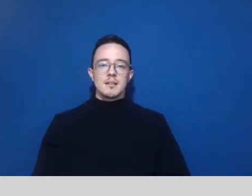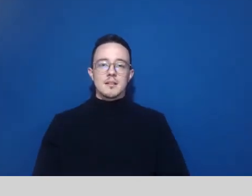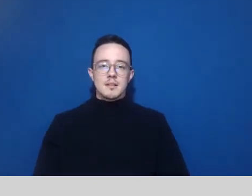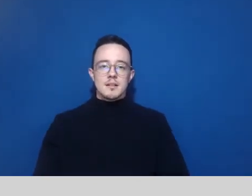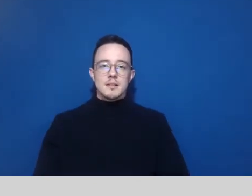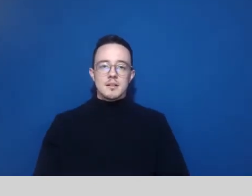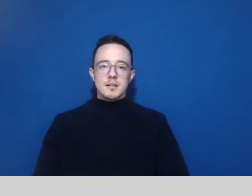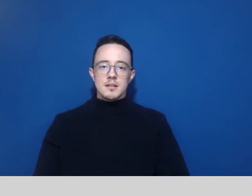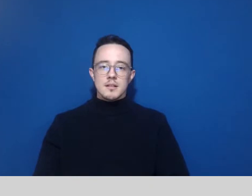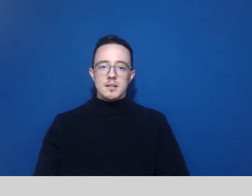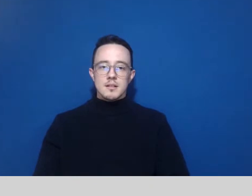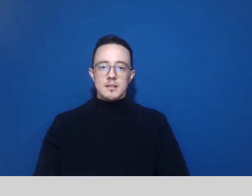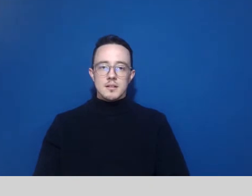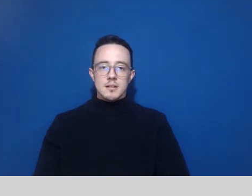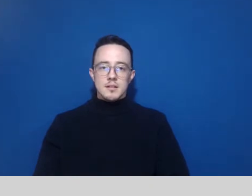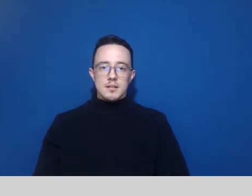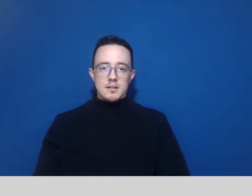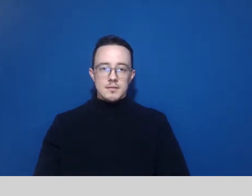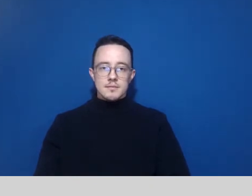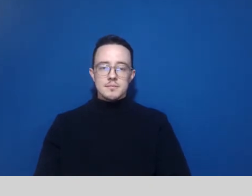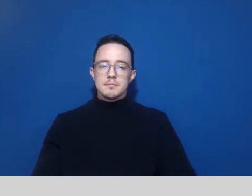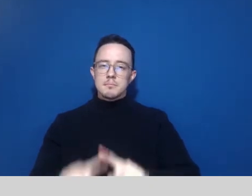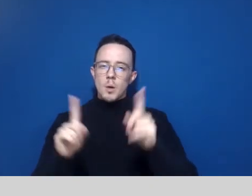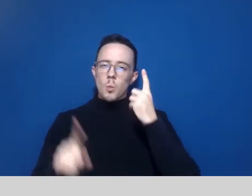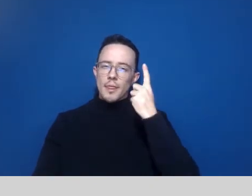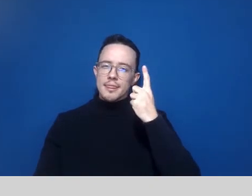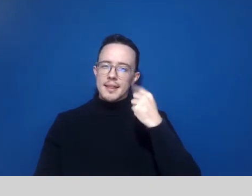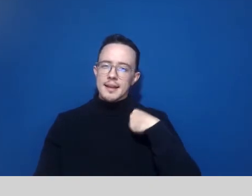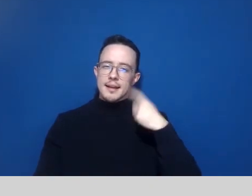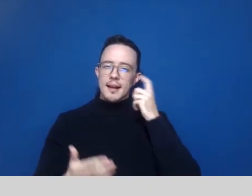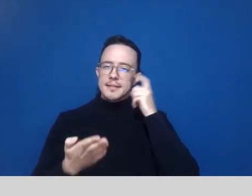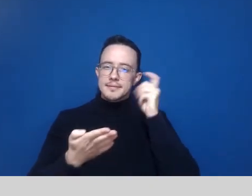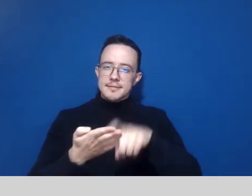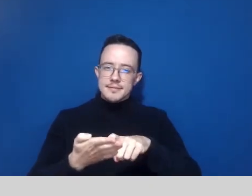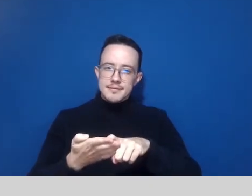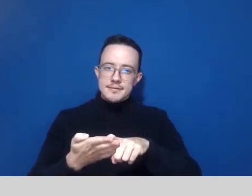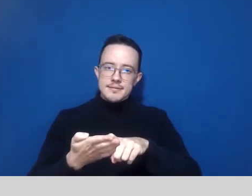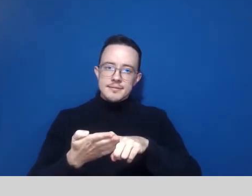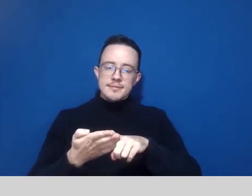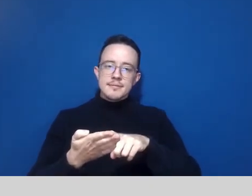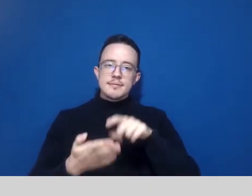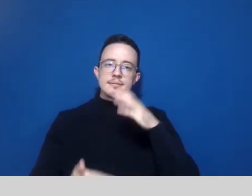But there was one thing in here that kind of caught my eye, and that's this idea